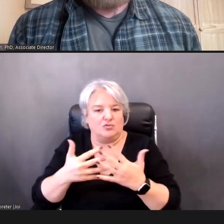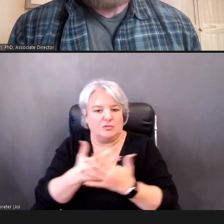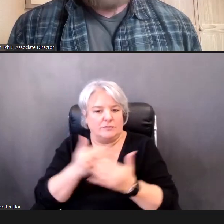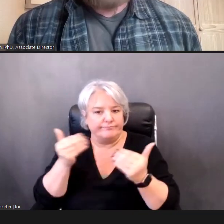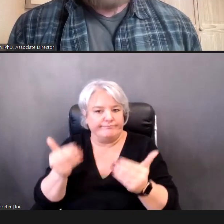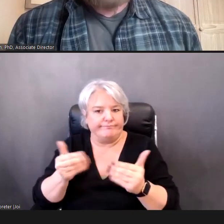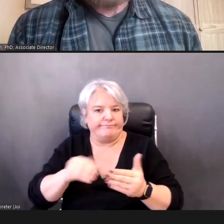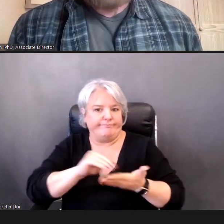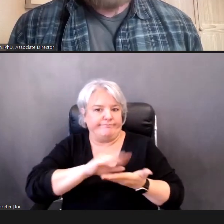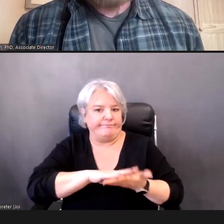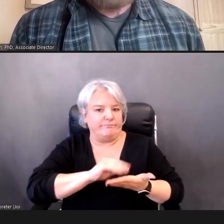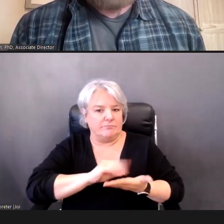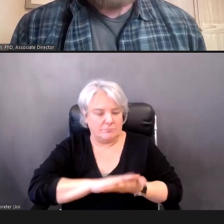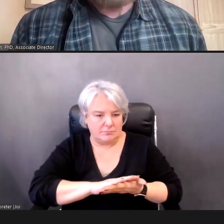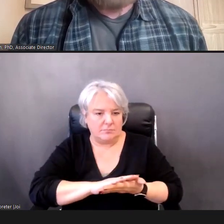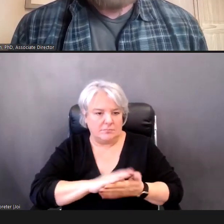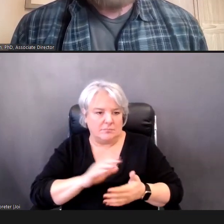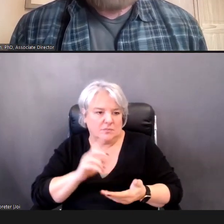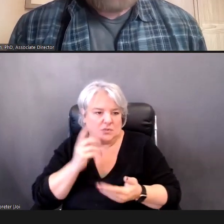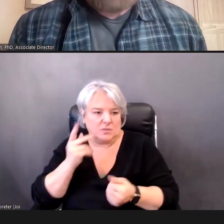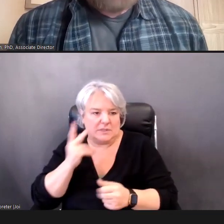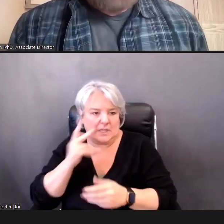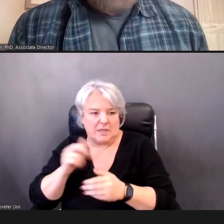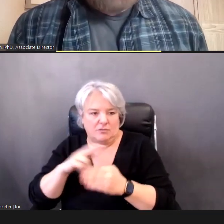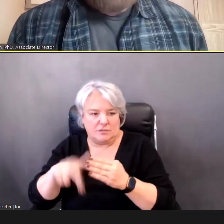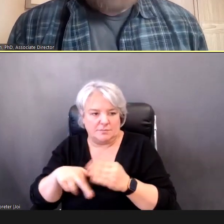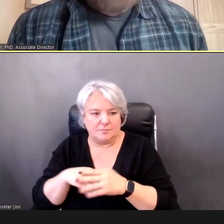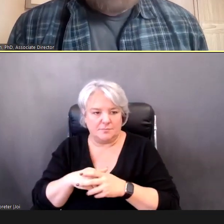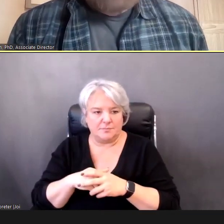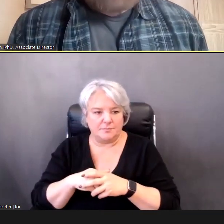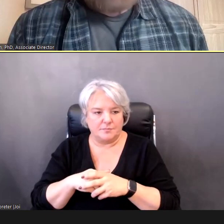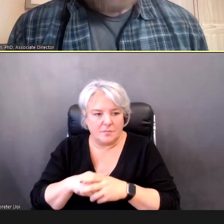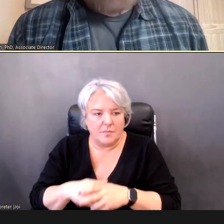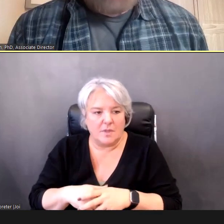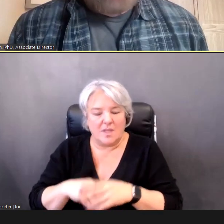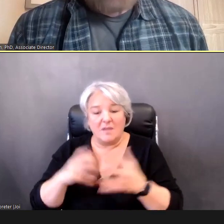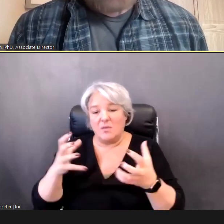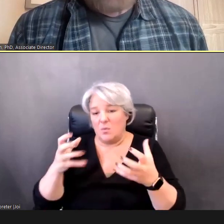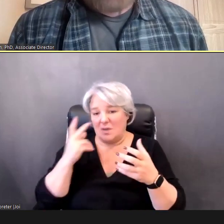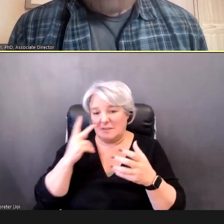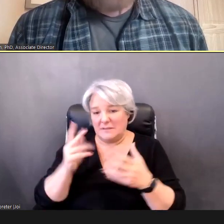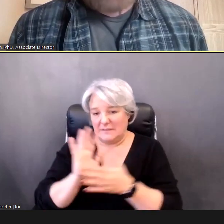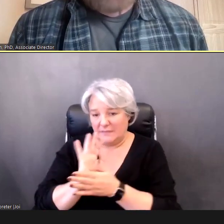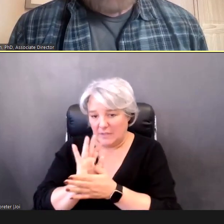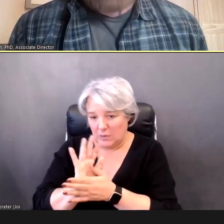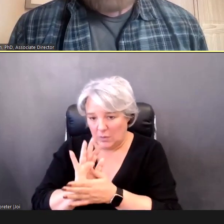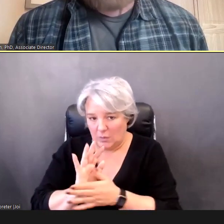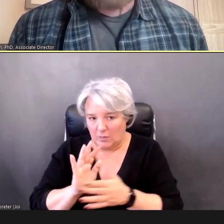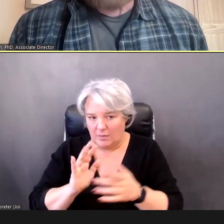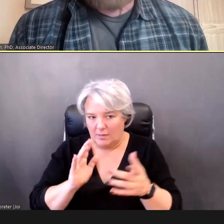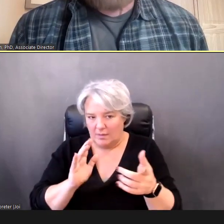to get those results that we want to get and if you want to see videos of that